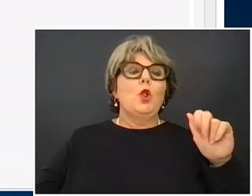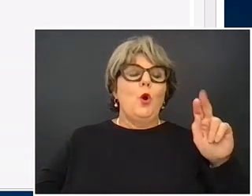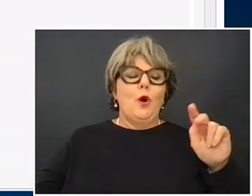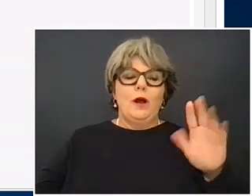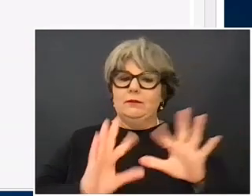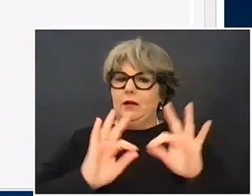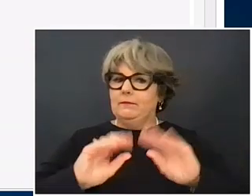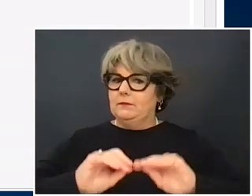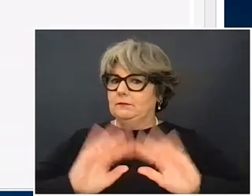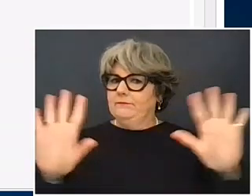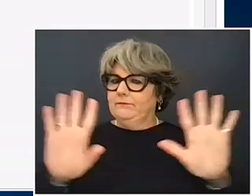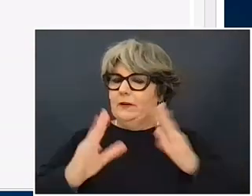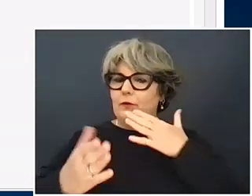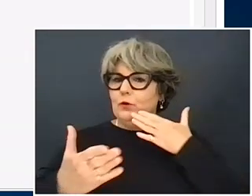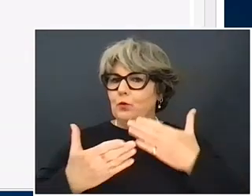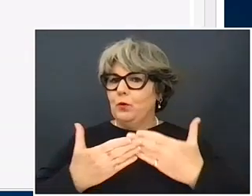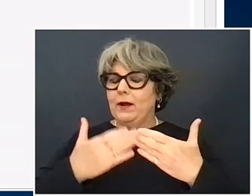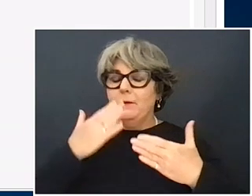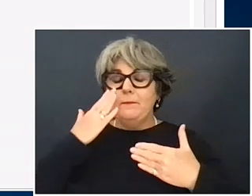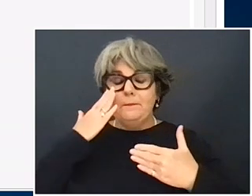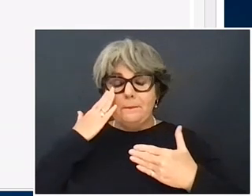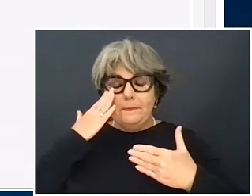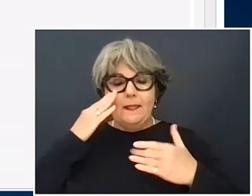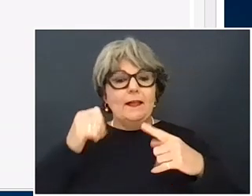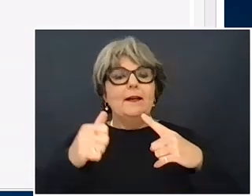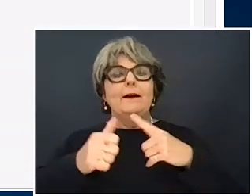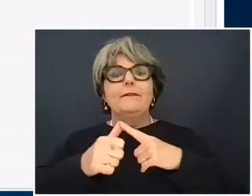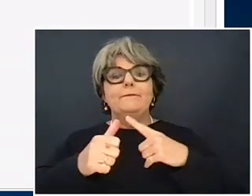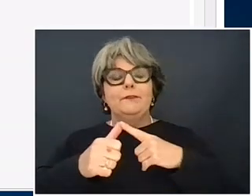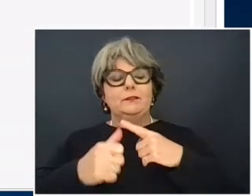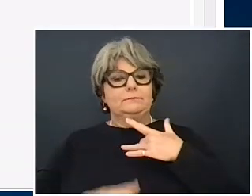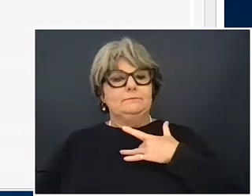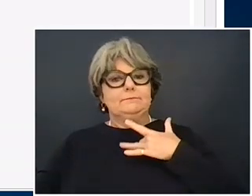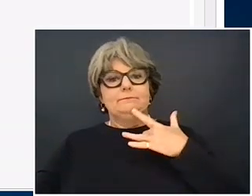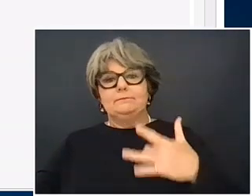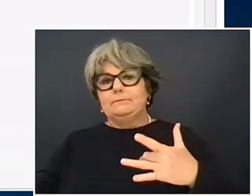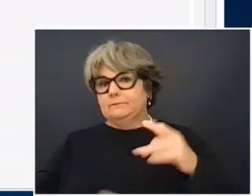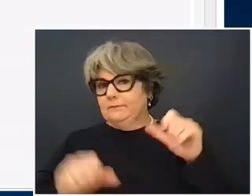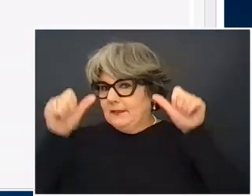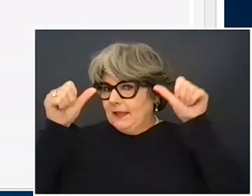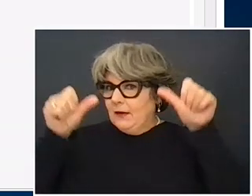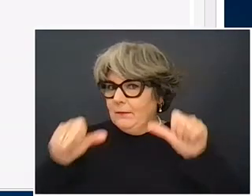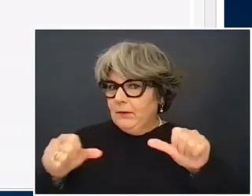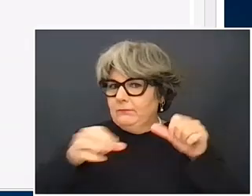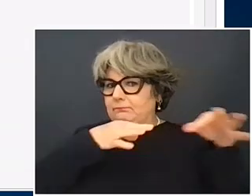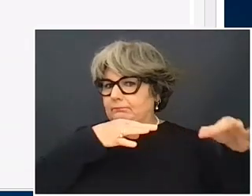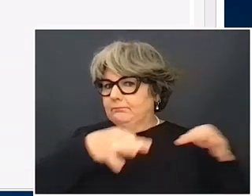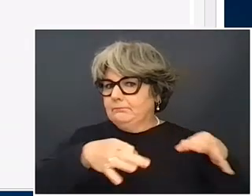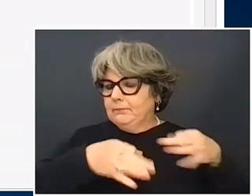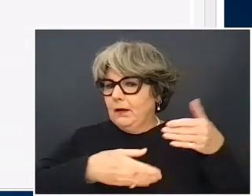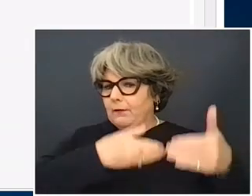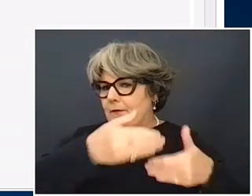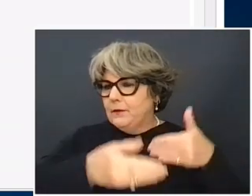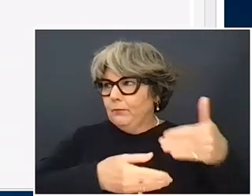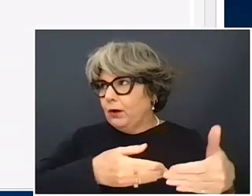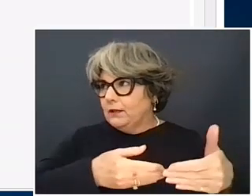My- the first natural thing would be, could we post an explanation of the process of what a petition means and a